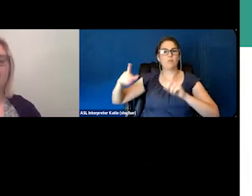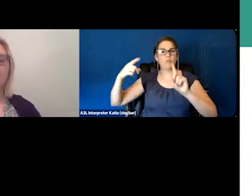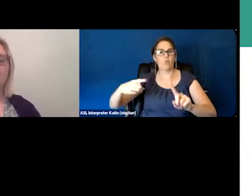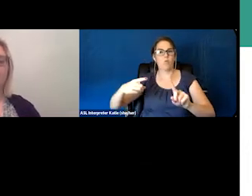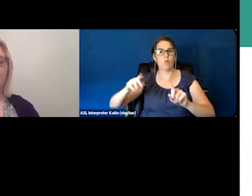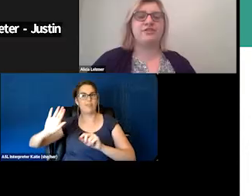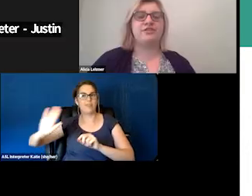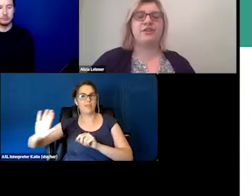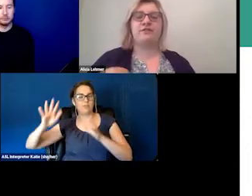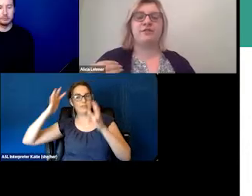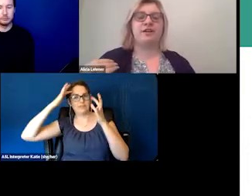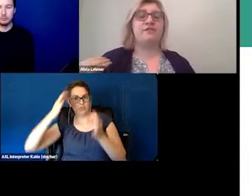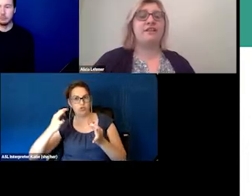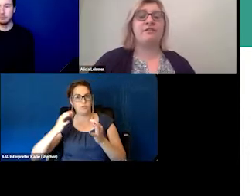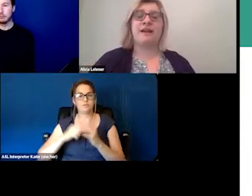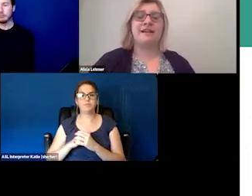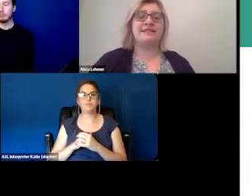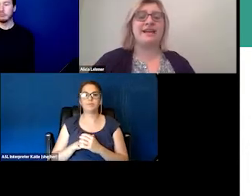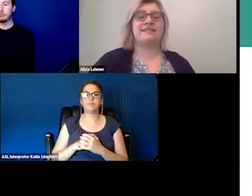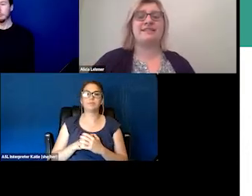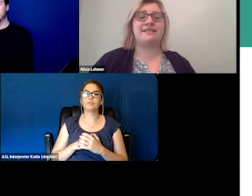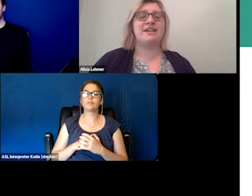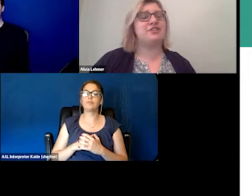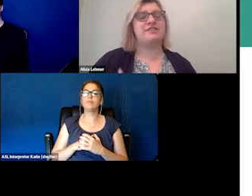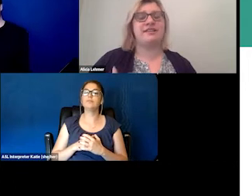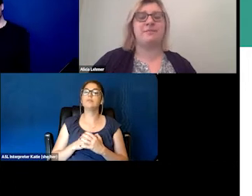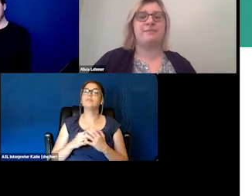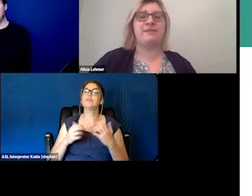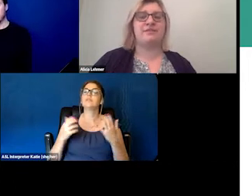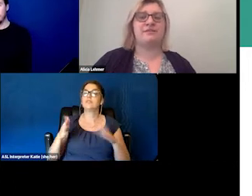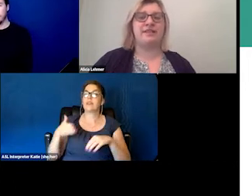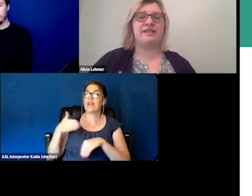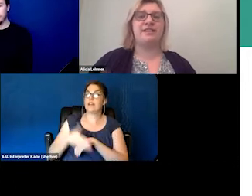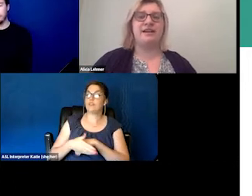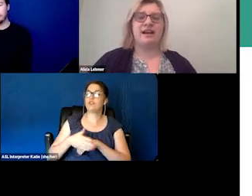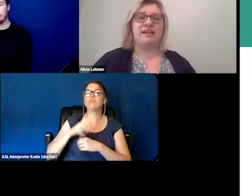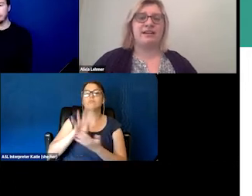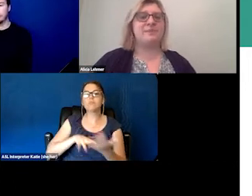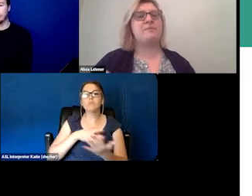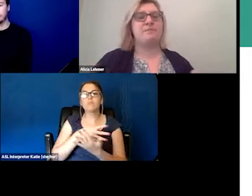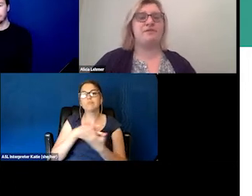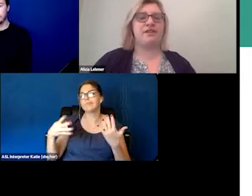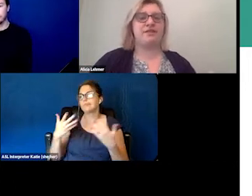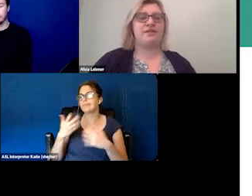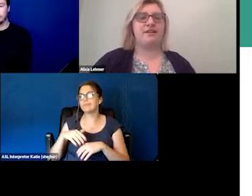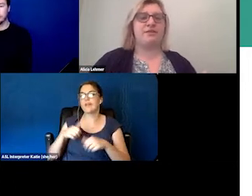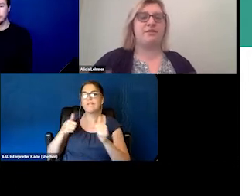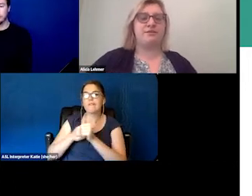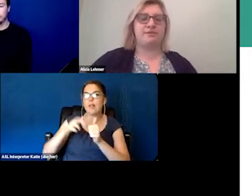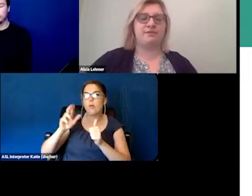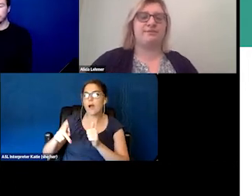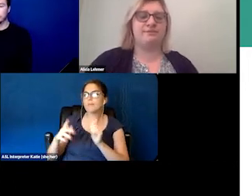And then you arrange for follow-up contact, connections, and appointments to really keep them moving on their goals.